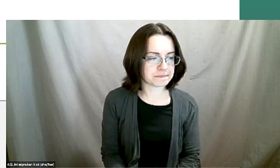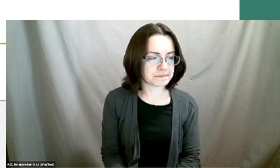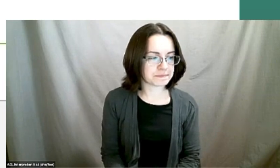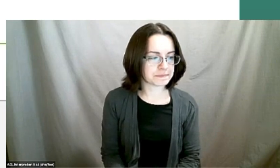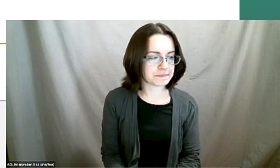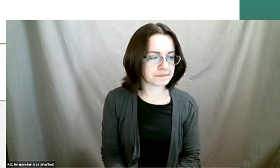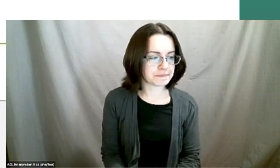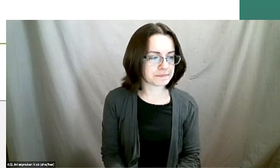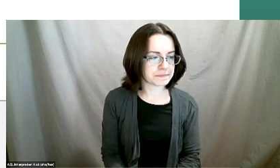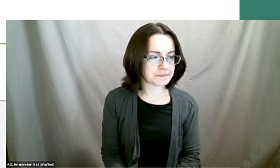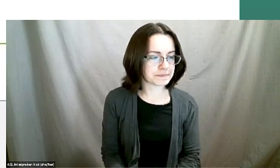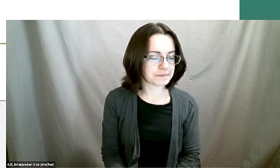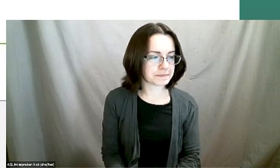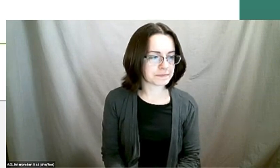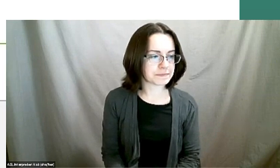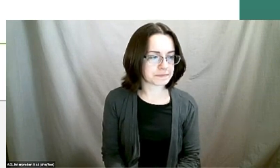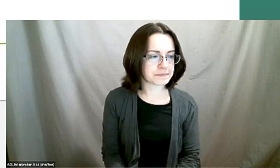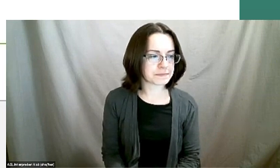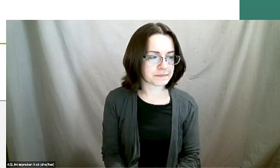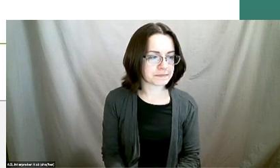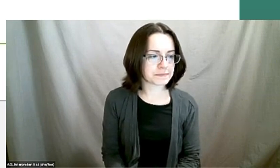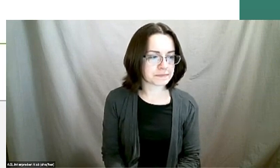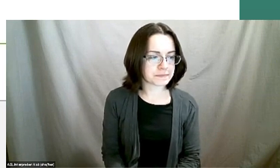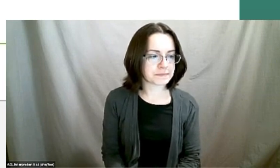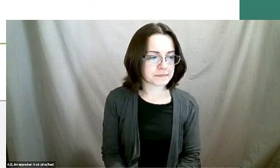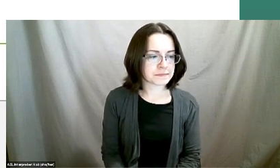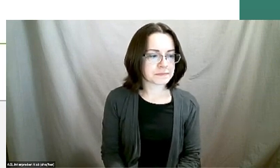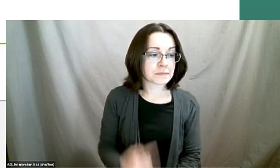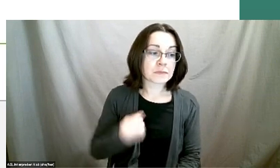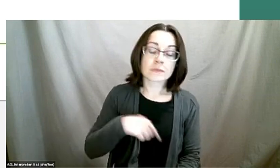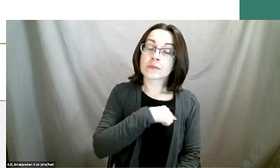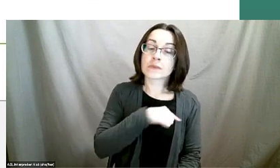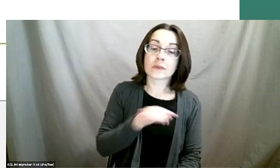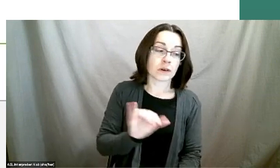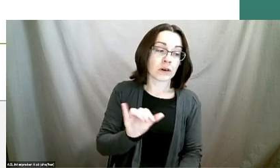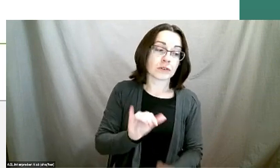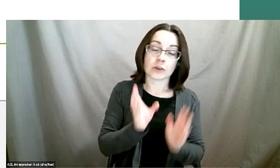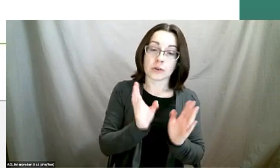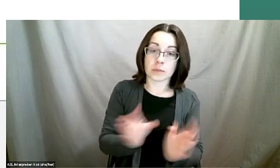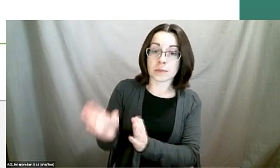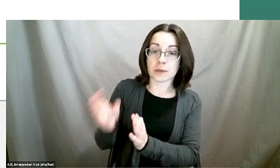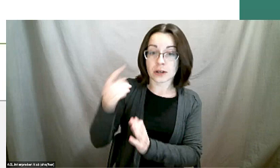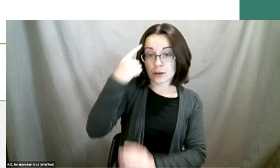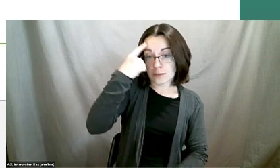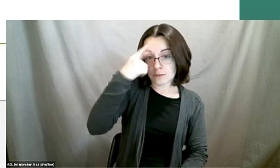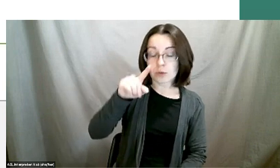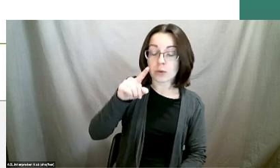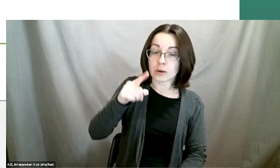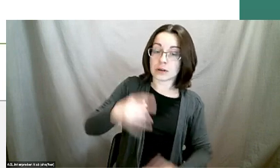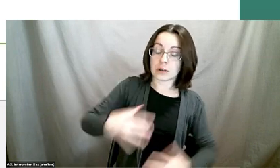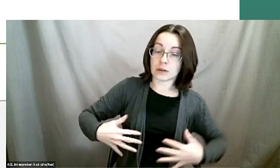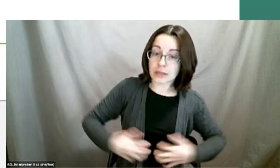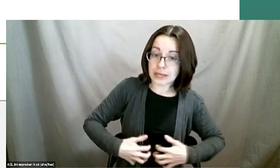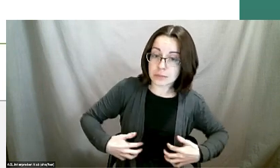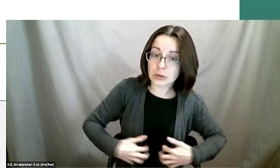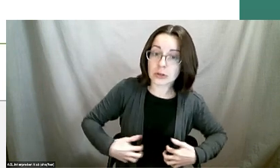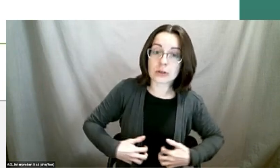We have to prepare for intrapartum. We have to discuss signs and symptoms of labor pain management is a big one.